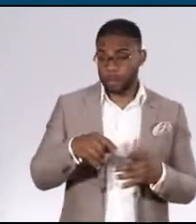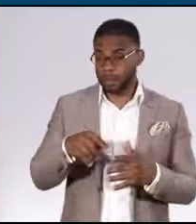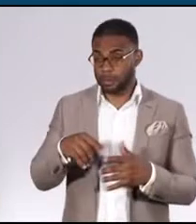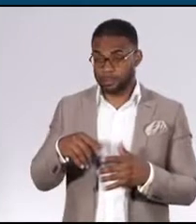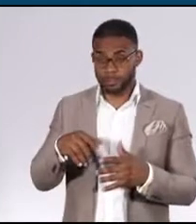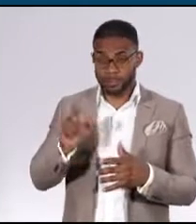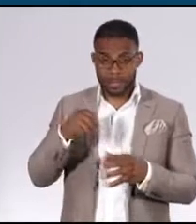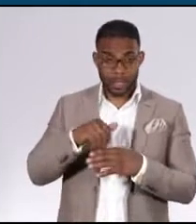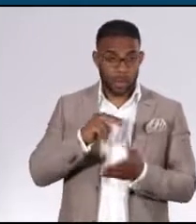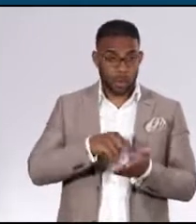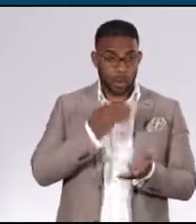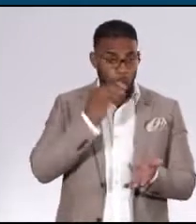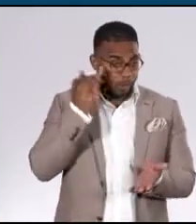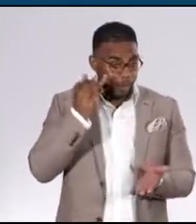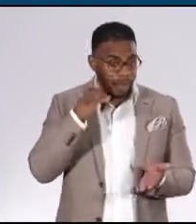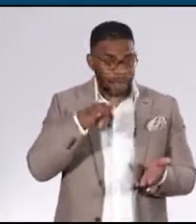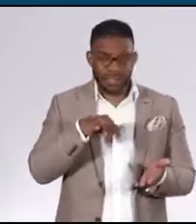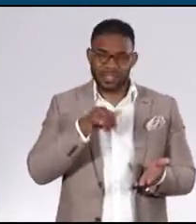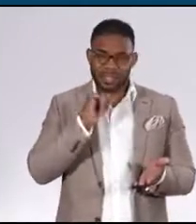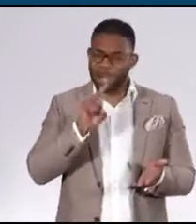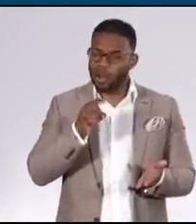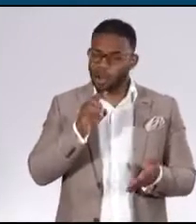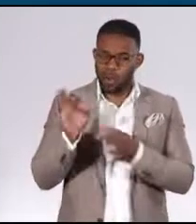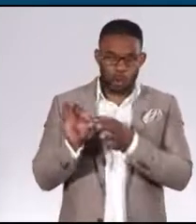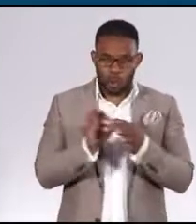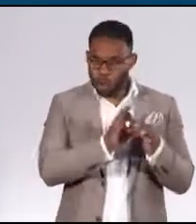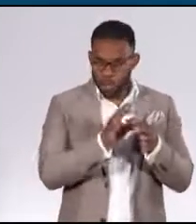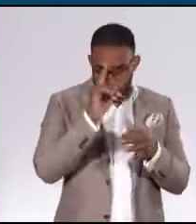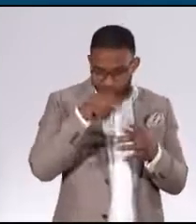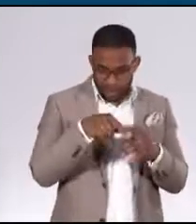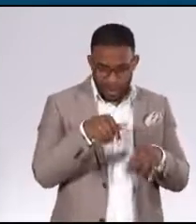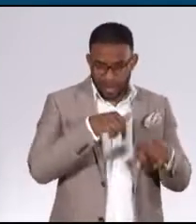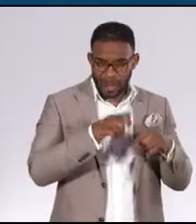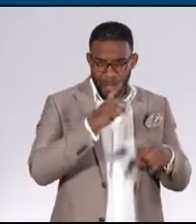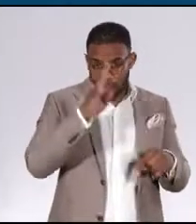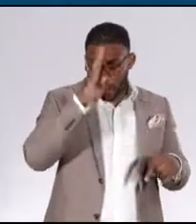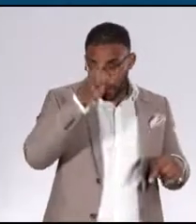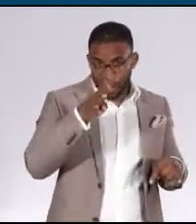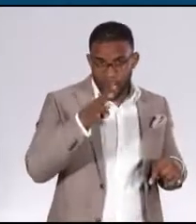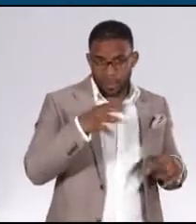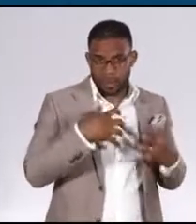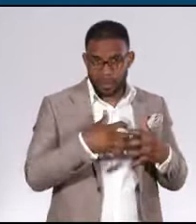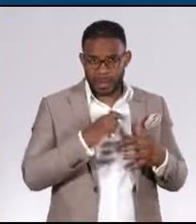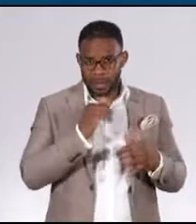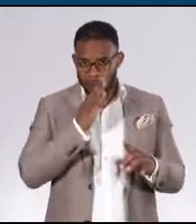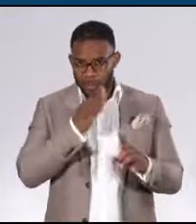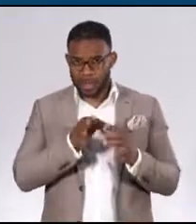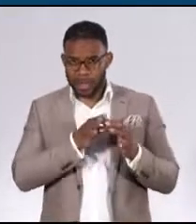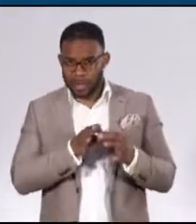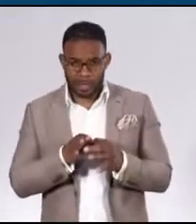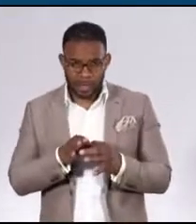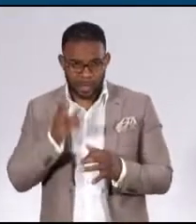And importantly, this isn't just correlation. We think, in fact, there are hypothesized mechanisms that directly link hearing losses, broader outcomes,